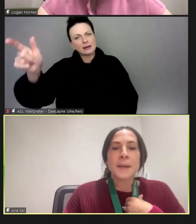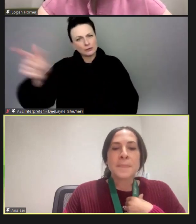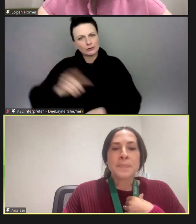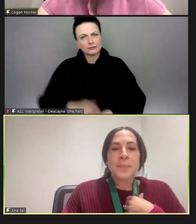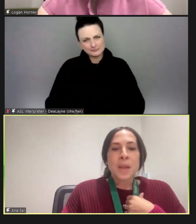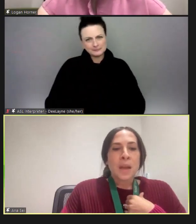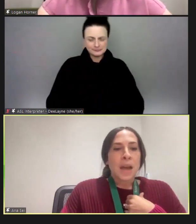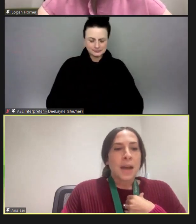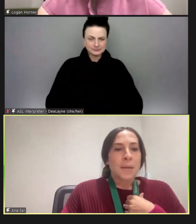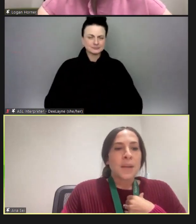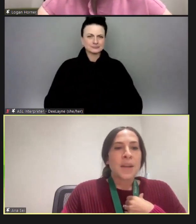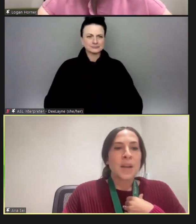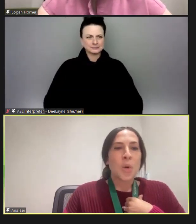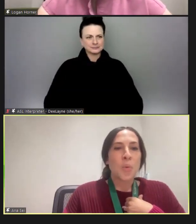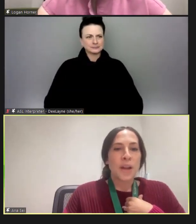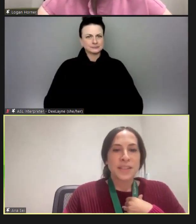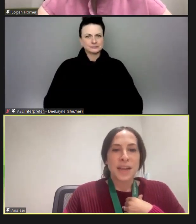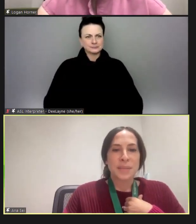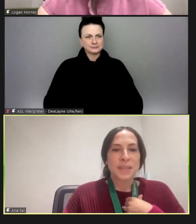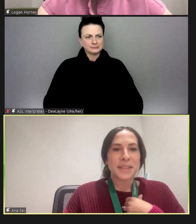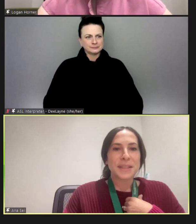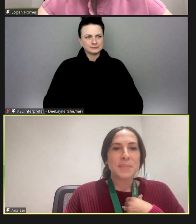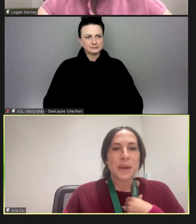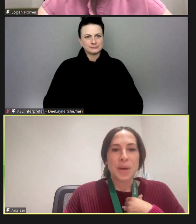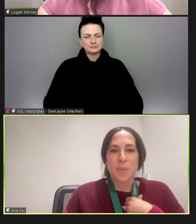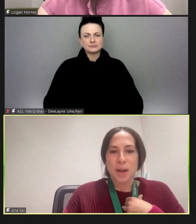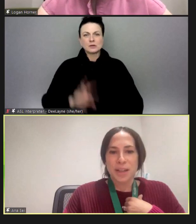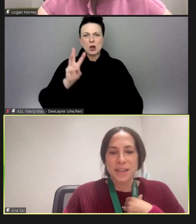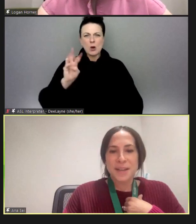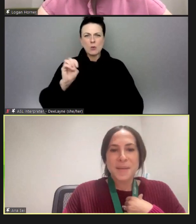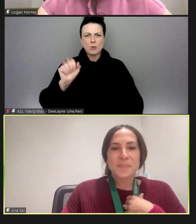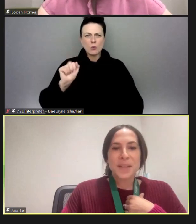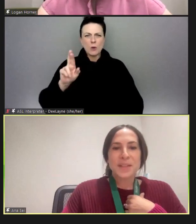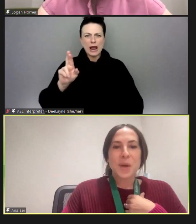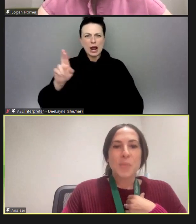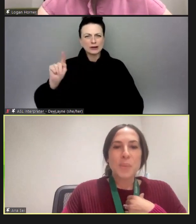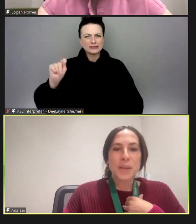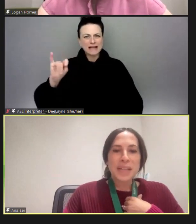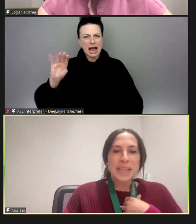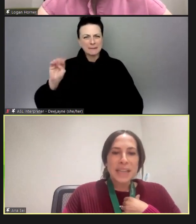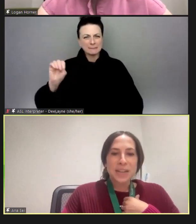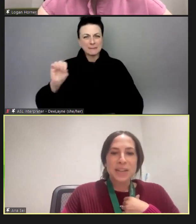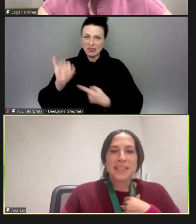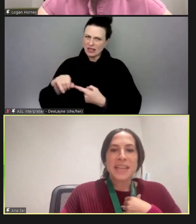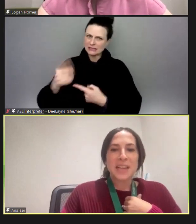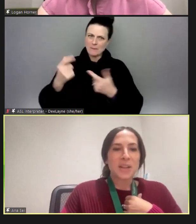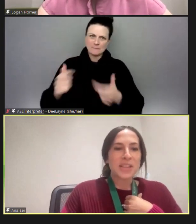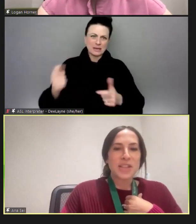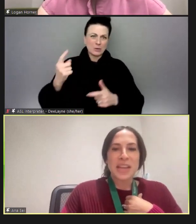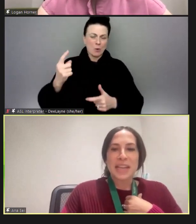life um where time this is a big one so